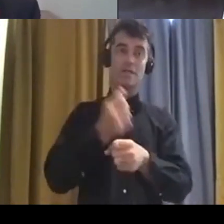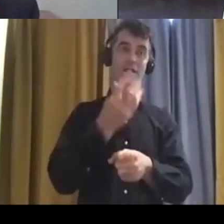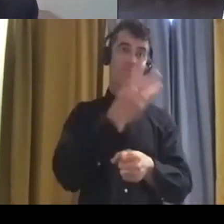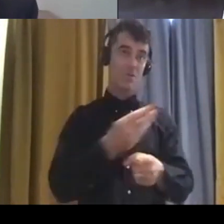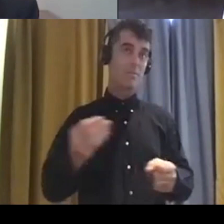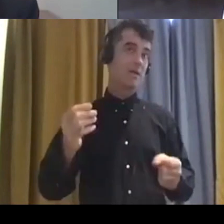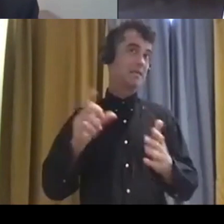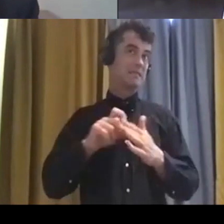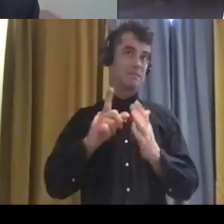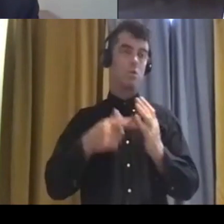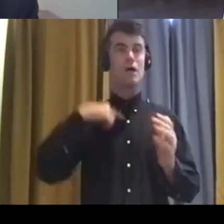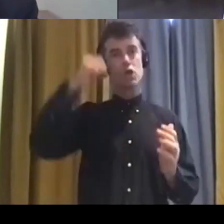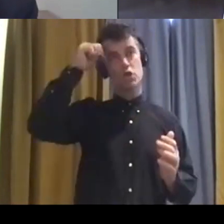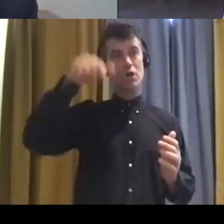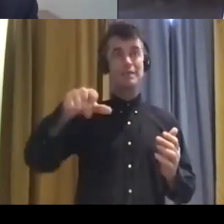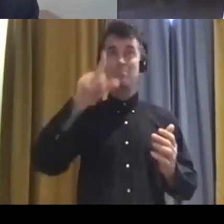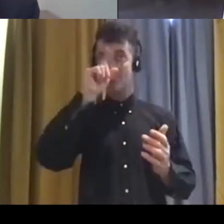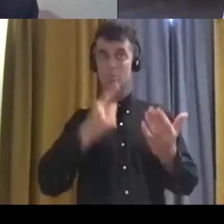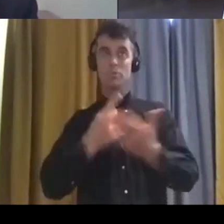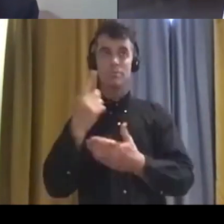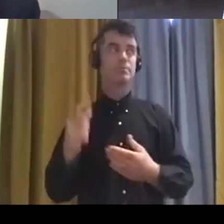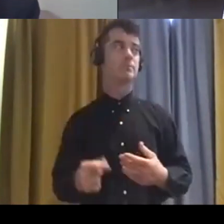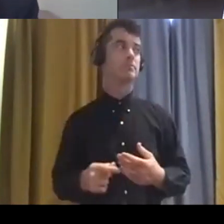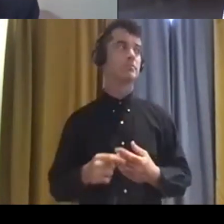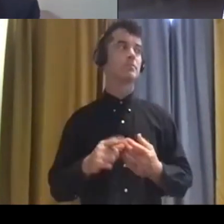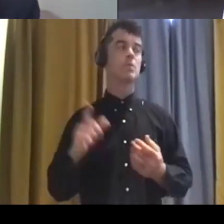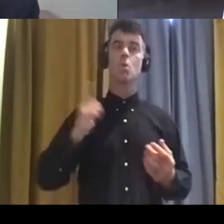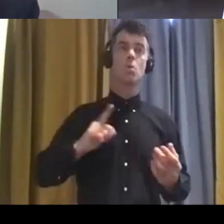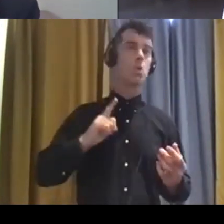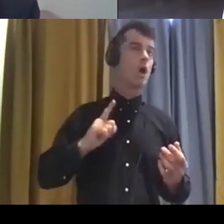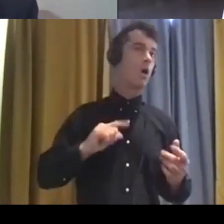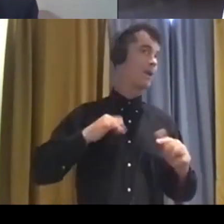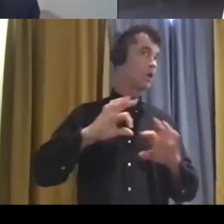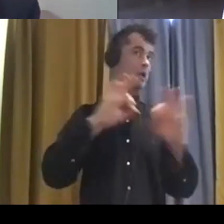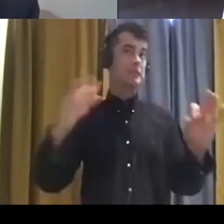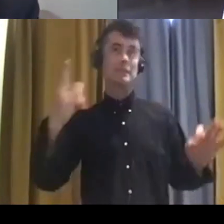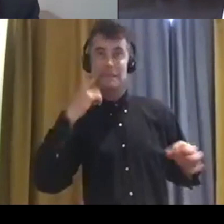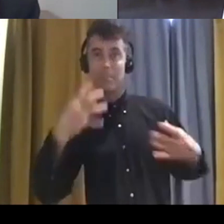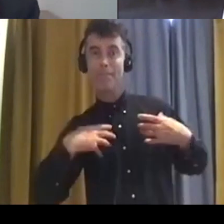so we know that it is possible. Why aren't we seeing more examples of this Rich.